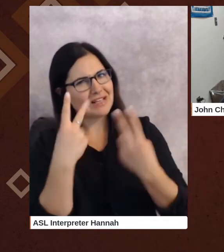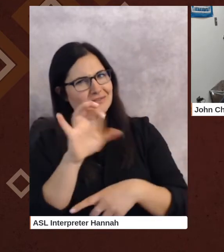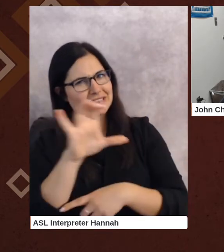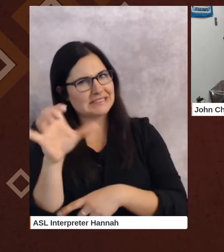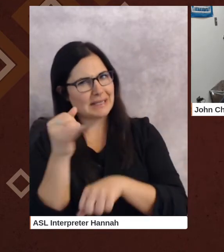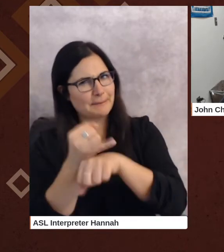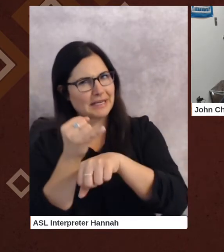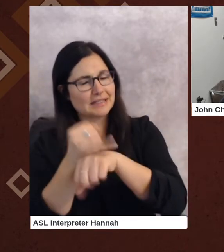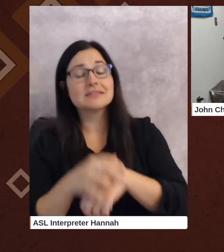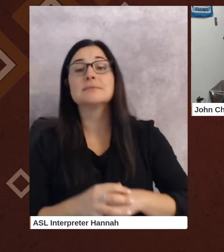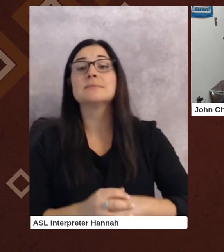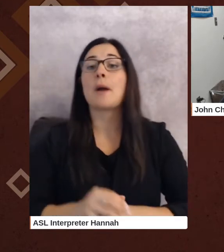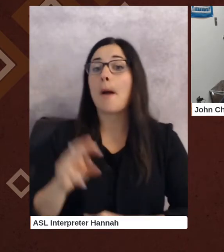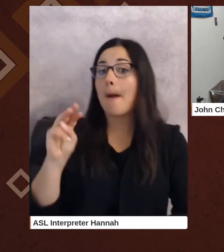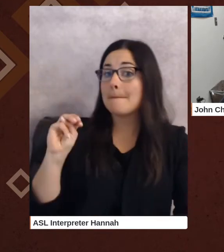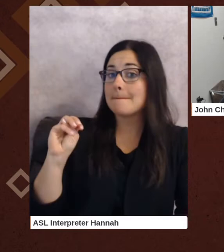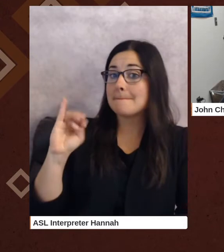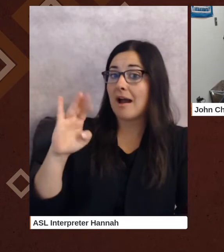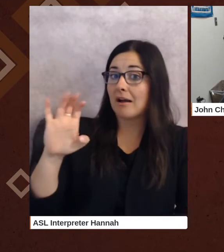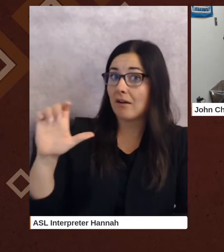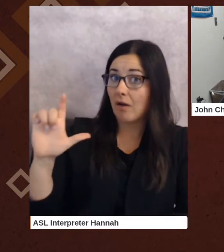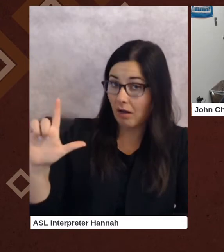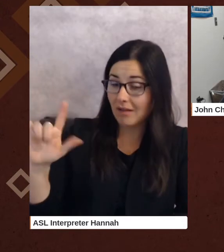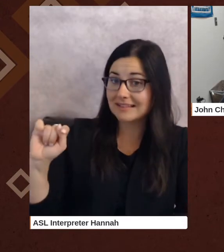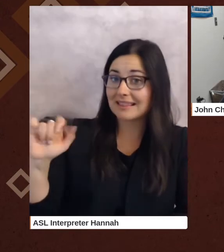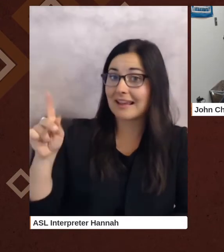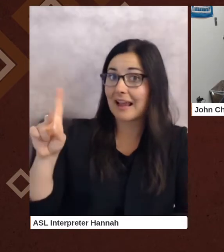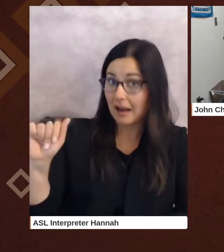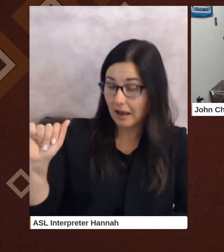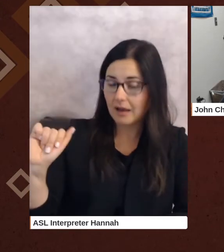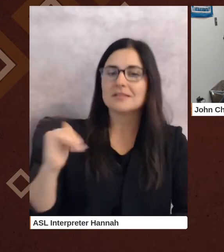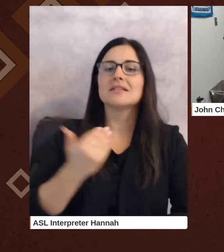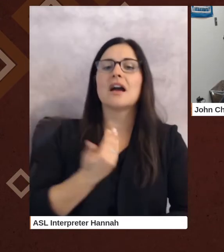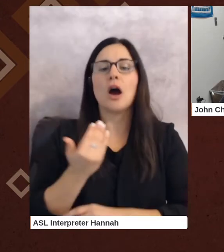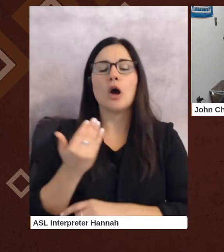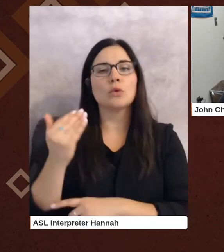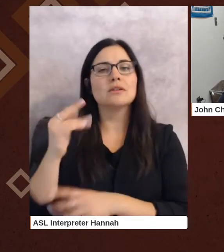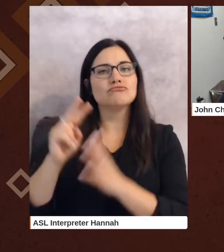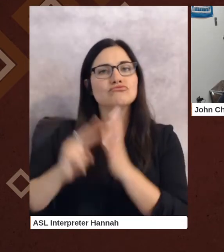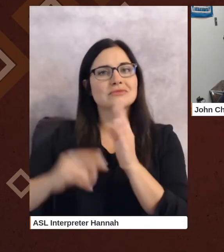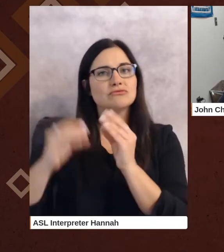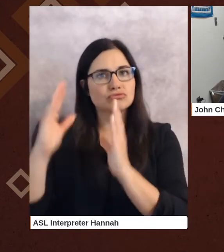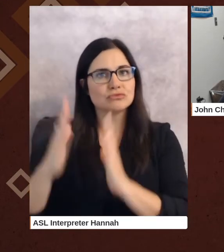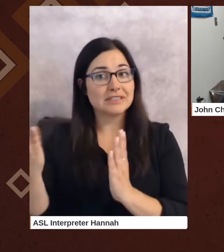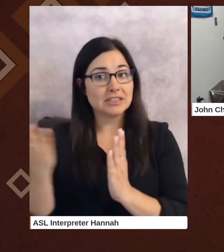We also have Michael Takada, who is a reading instructor here at Fresno City College in the Humanities Division.